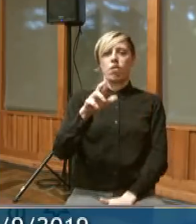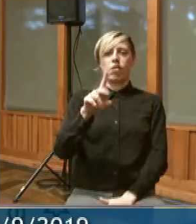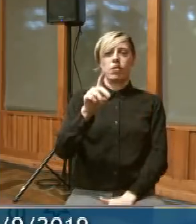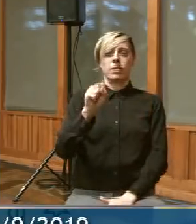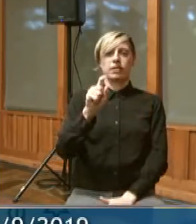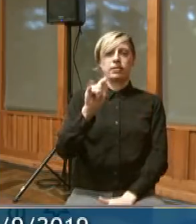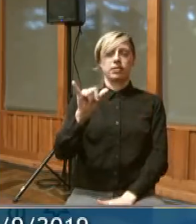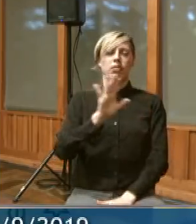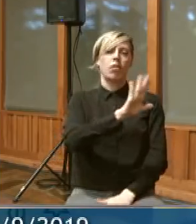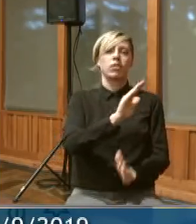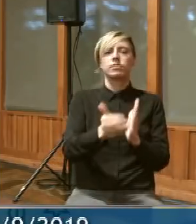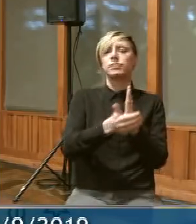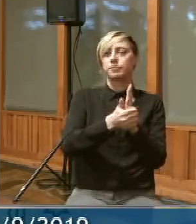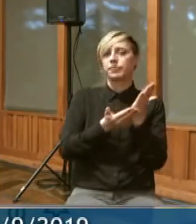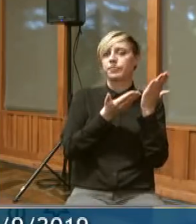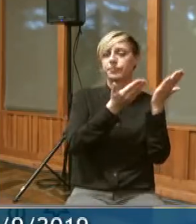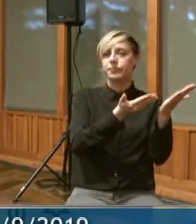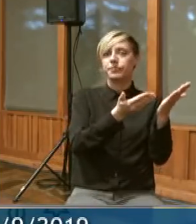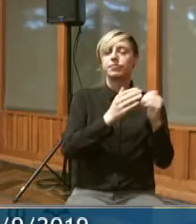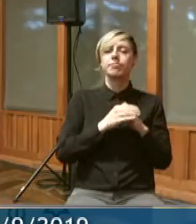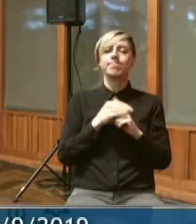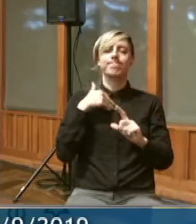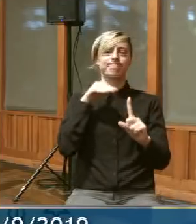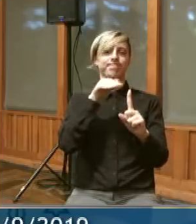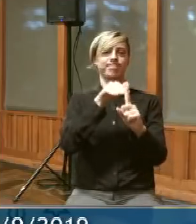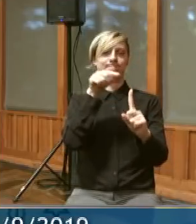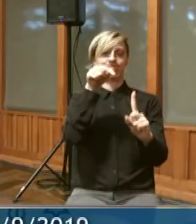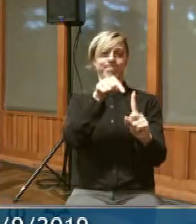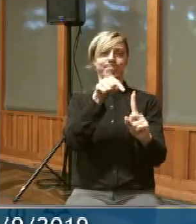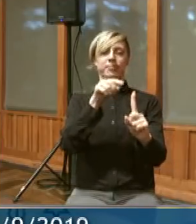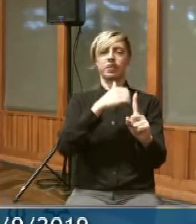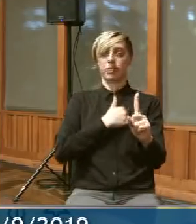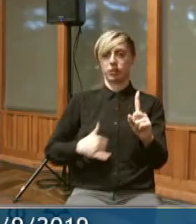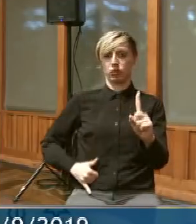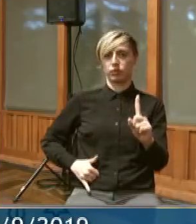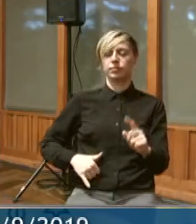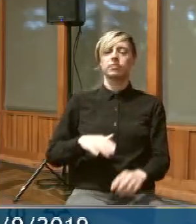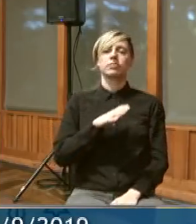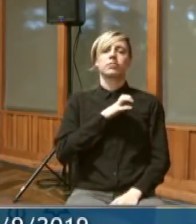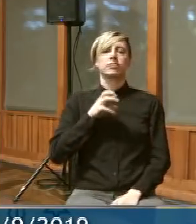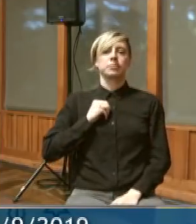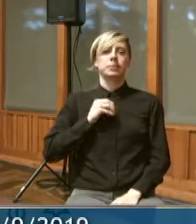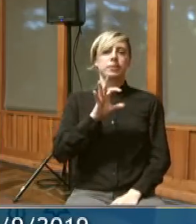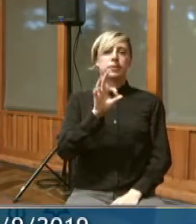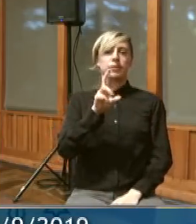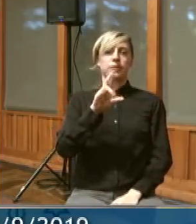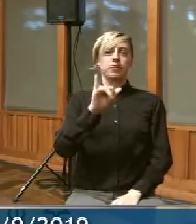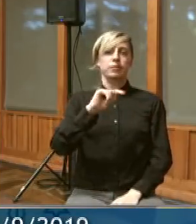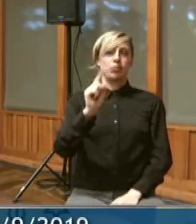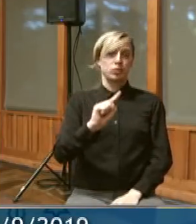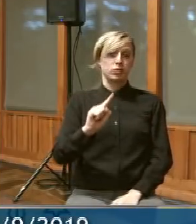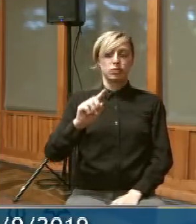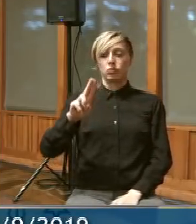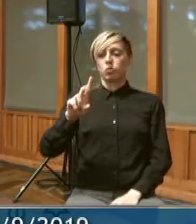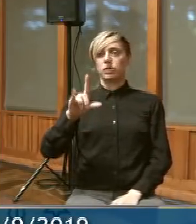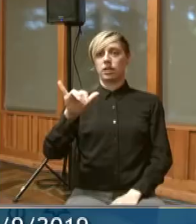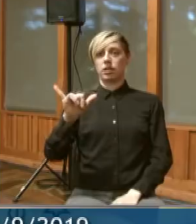MIND ABOUT CUTTING IT AND ASK THAT YOU GET ON BOARD WITH COMMISSIONER HARDESTY'S AMENDMENT. I SPECIFICALLY AM HOPING TO GAIN THE ATTENTION OF THE MAYOR OF